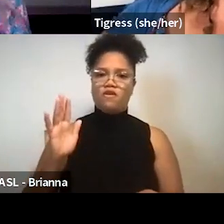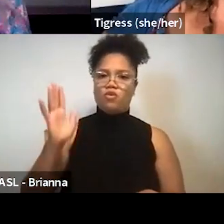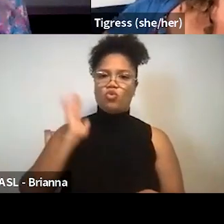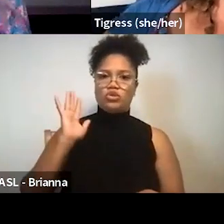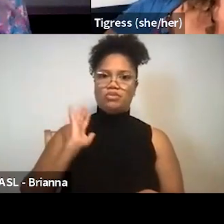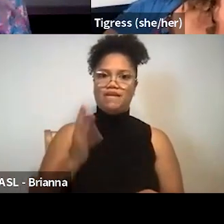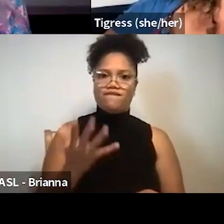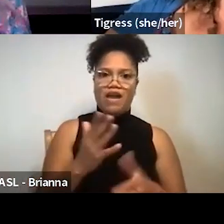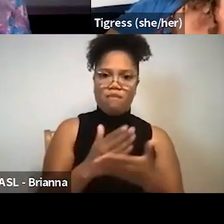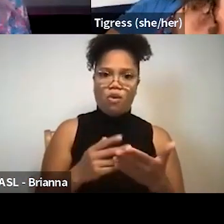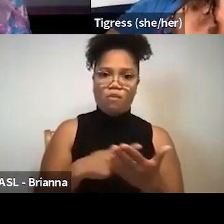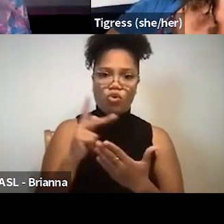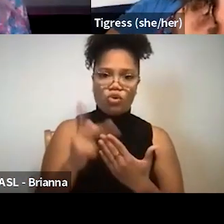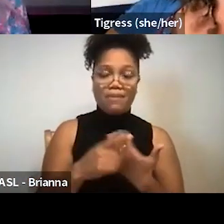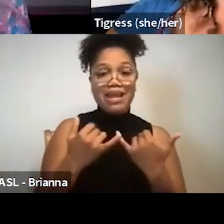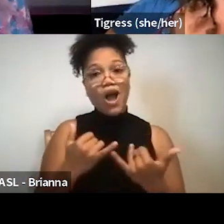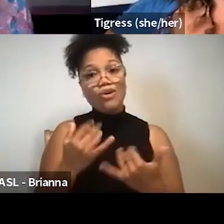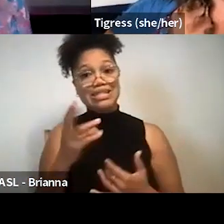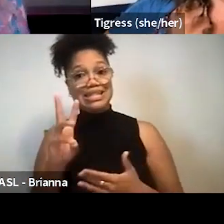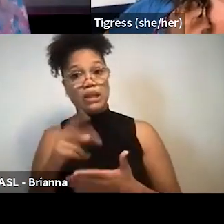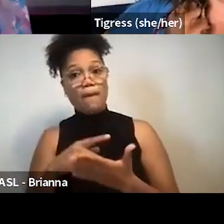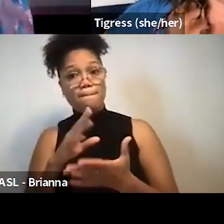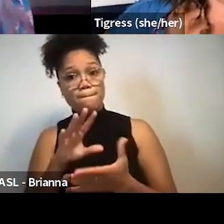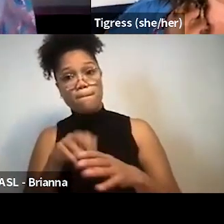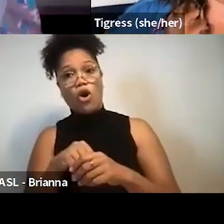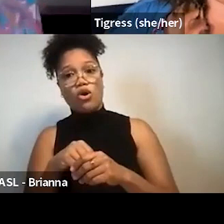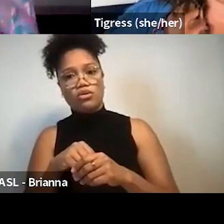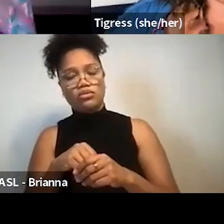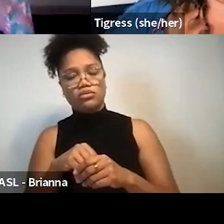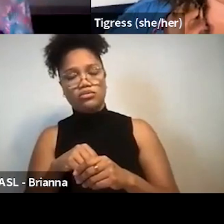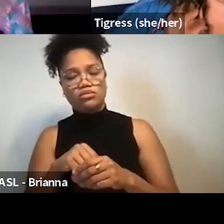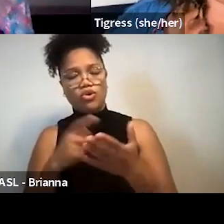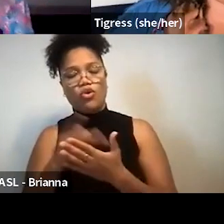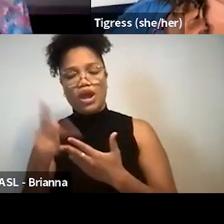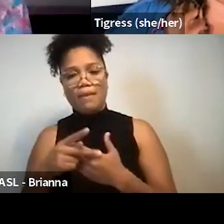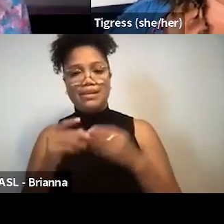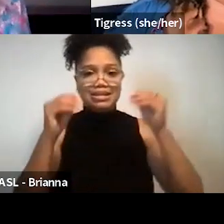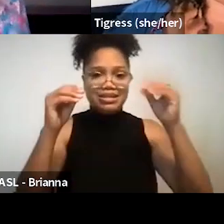It's now a six part program that teachers and educators can use and kind